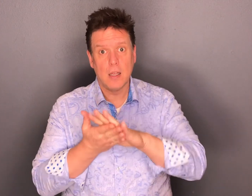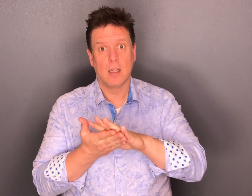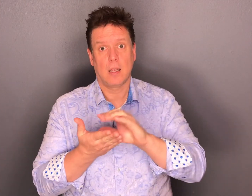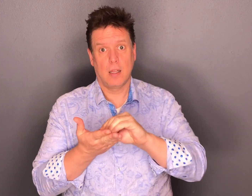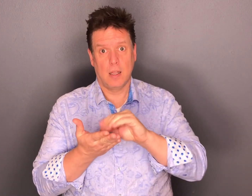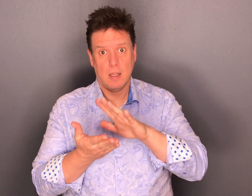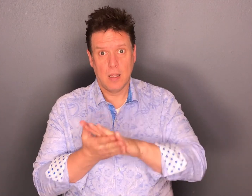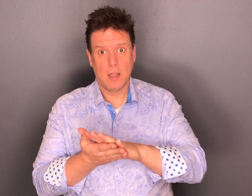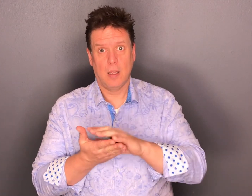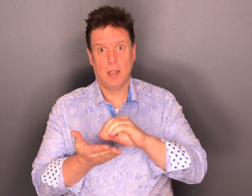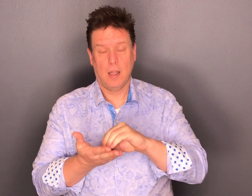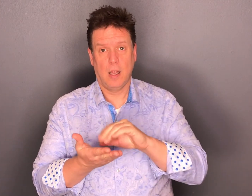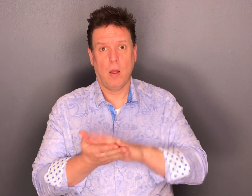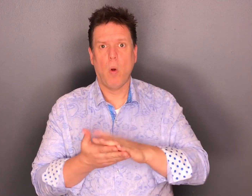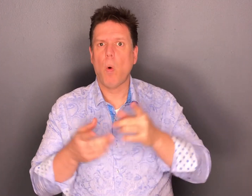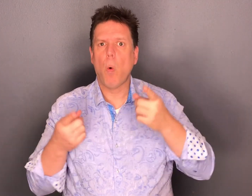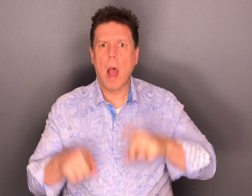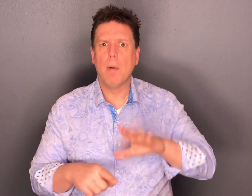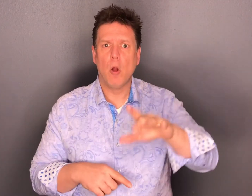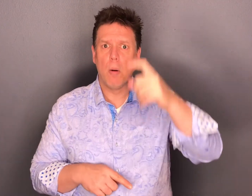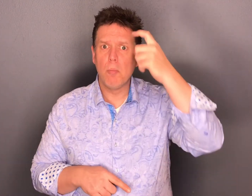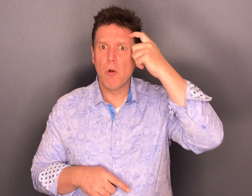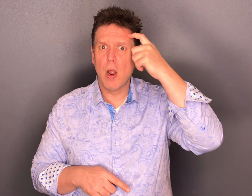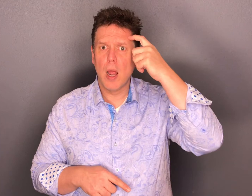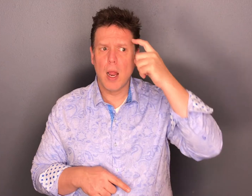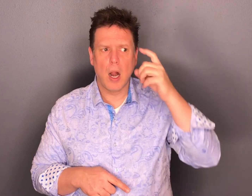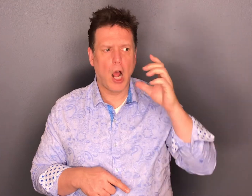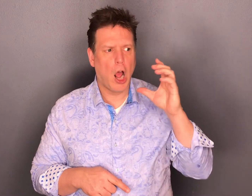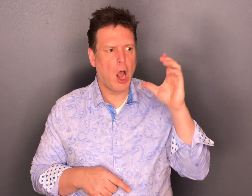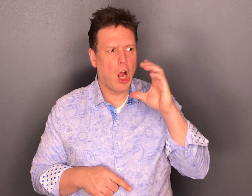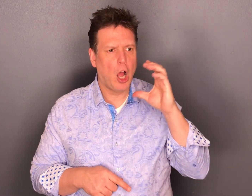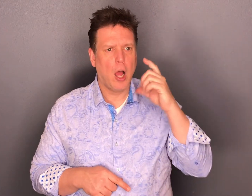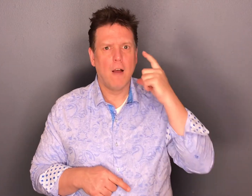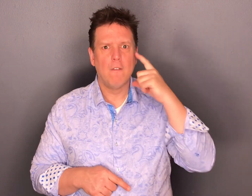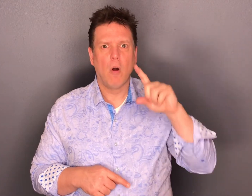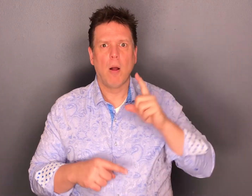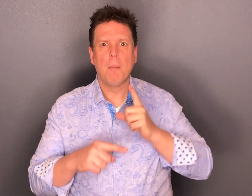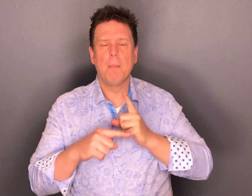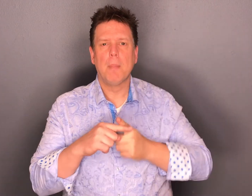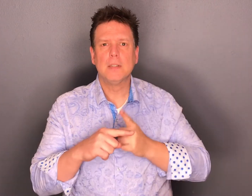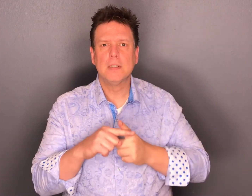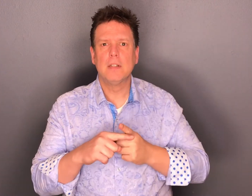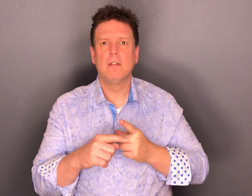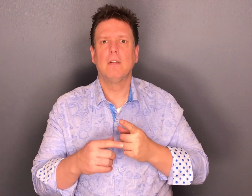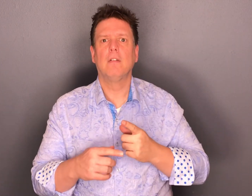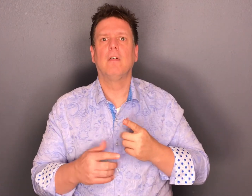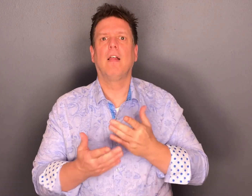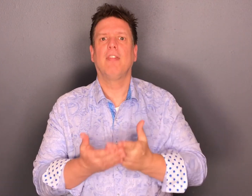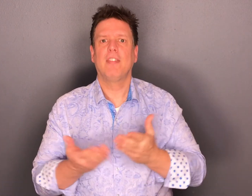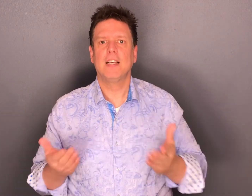and if you do this every day what happens is your brain starts looking for